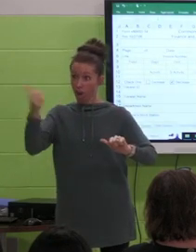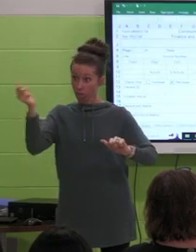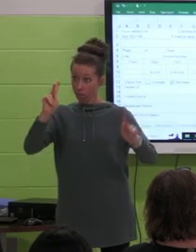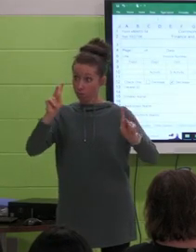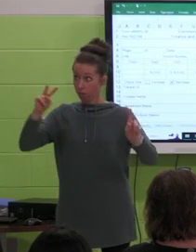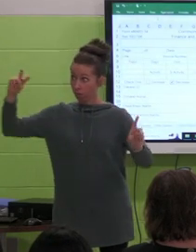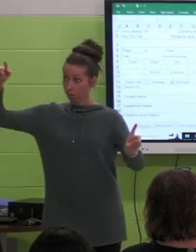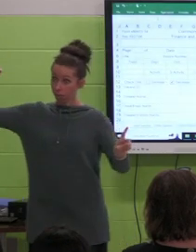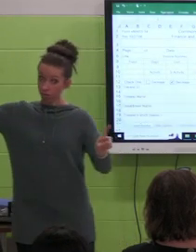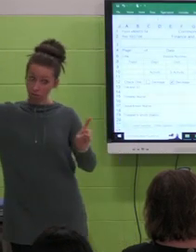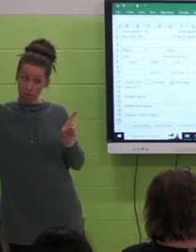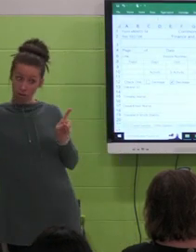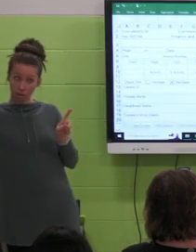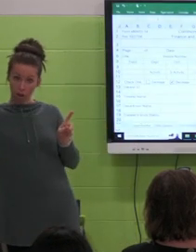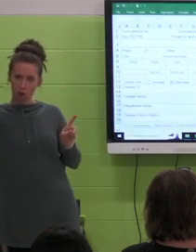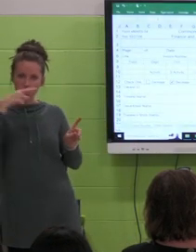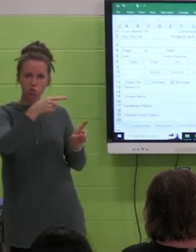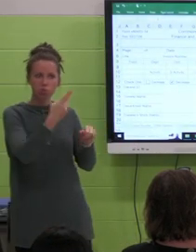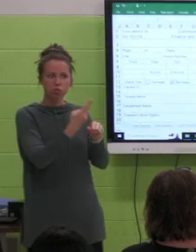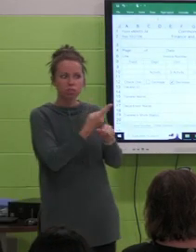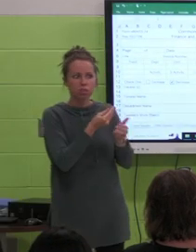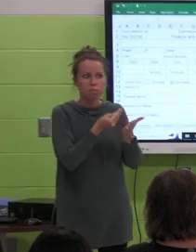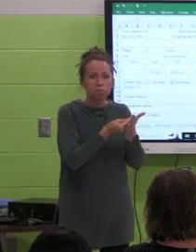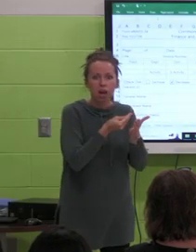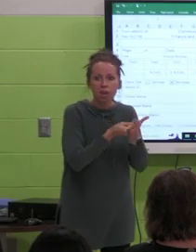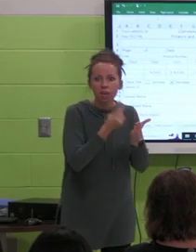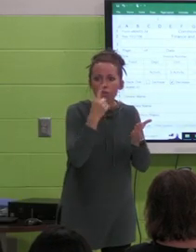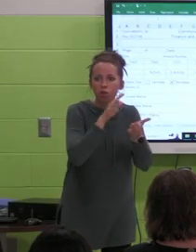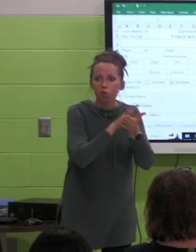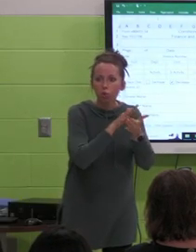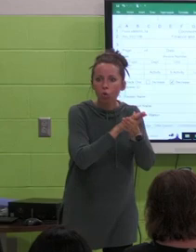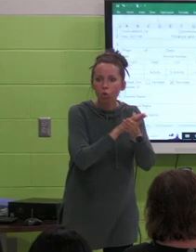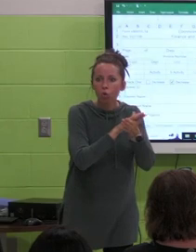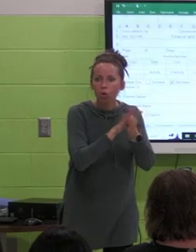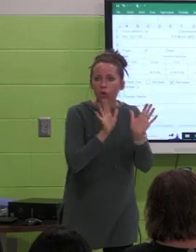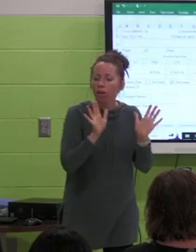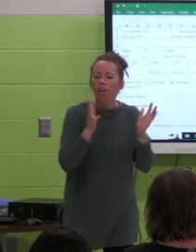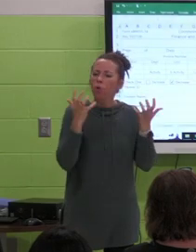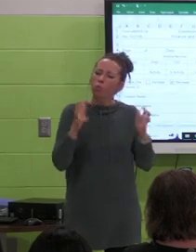outside we want to take you all out you don't need to deal with that you need to deal with